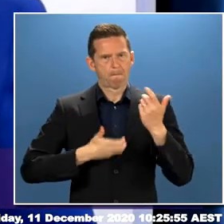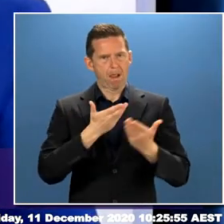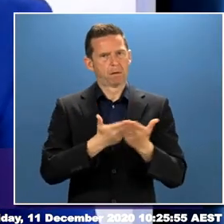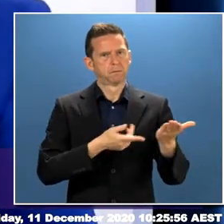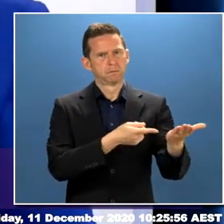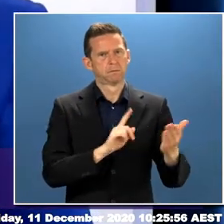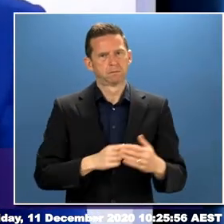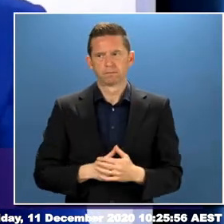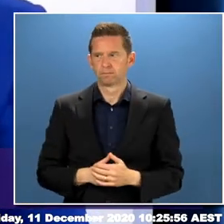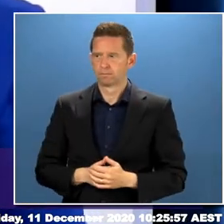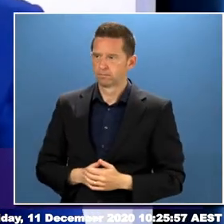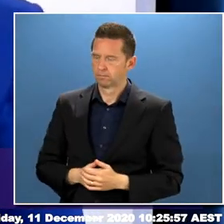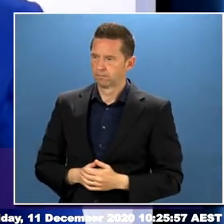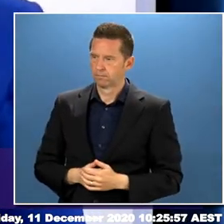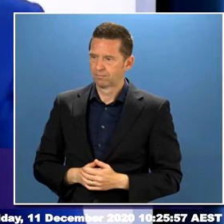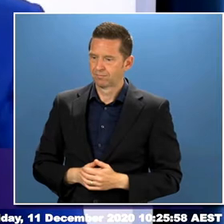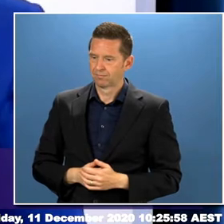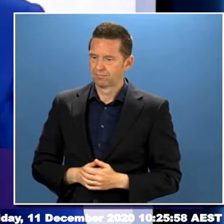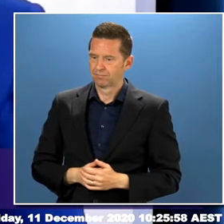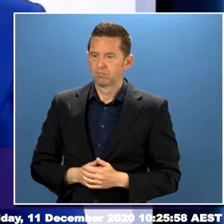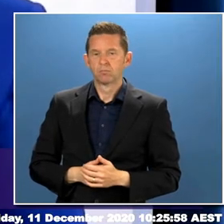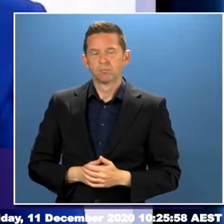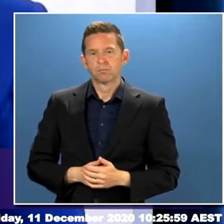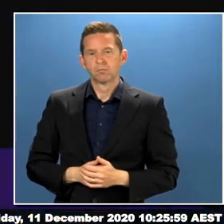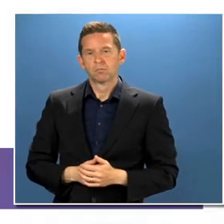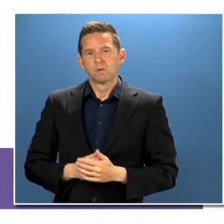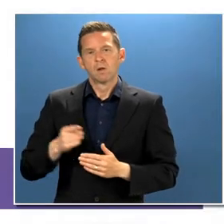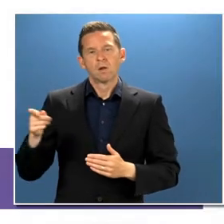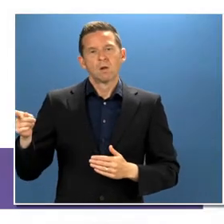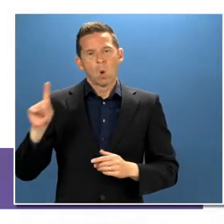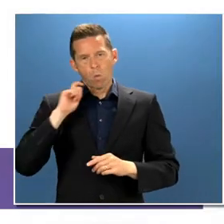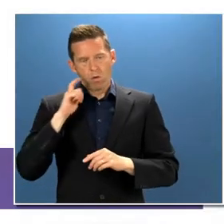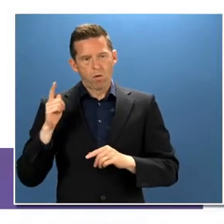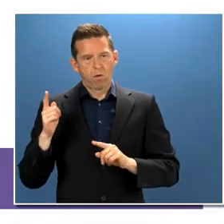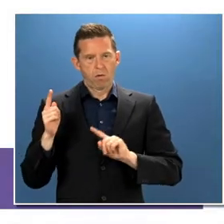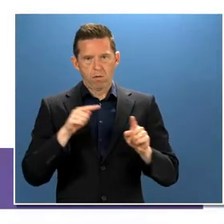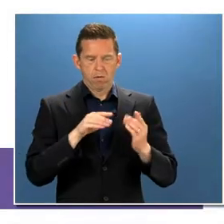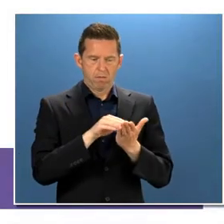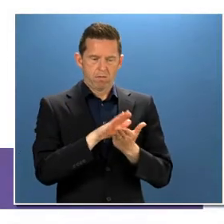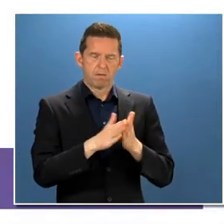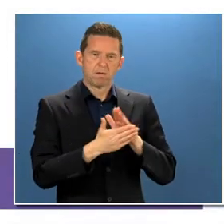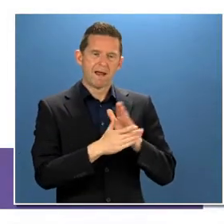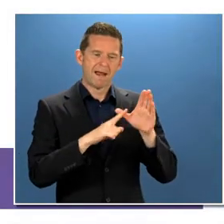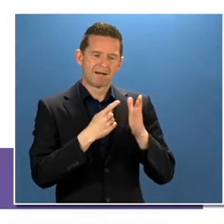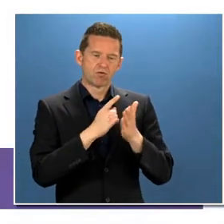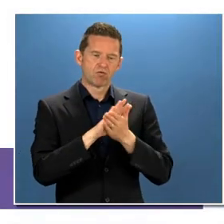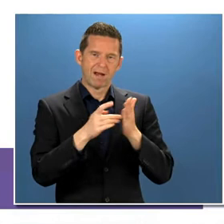Well, they come --- it goes into a different stream or section of the Australian Human Rights Commission, and the matter is dealt with